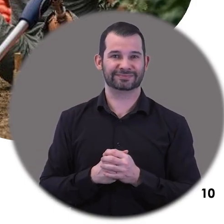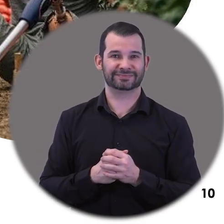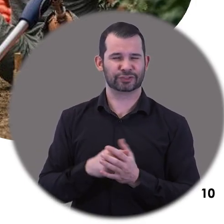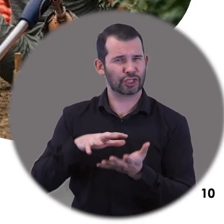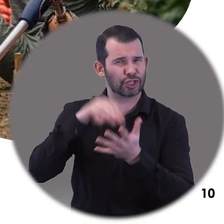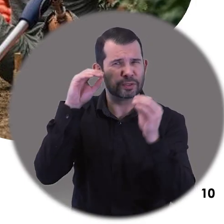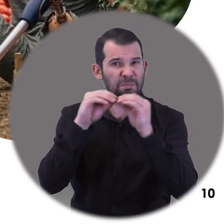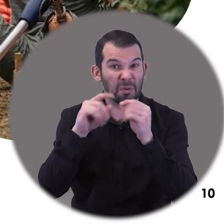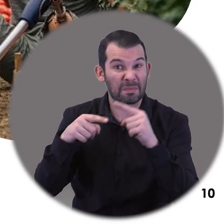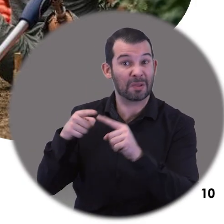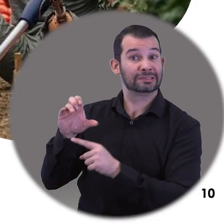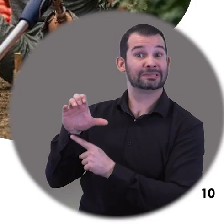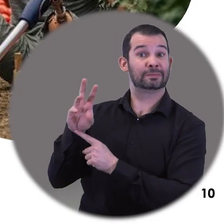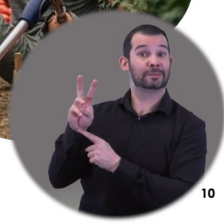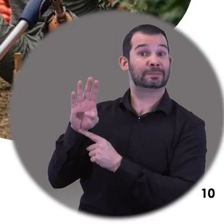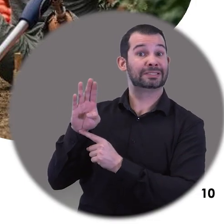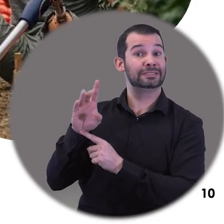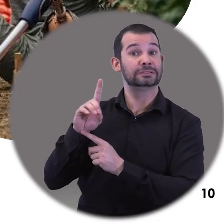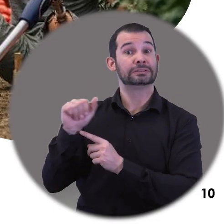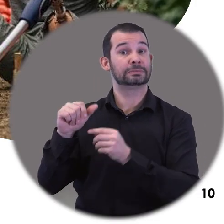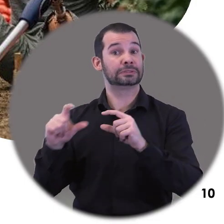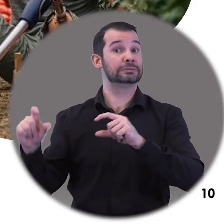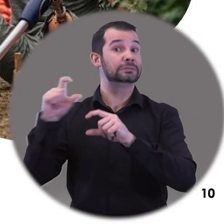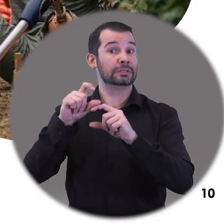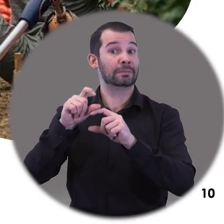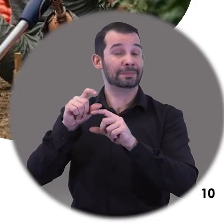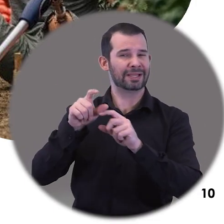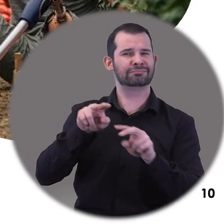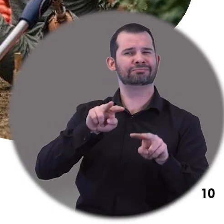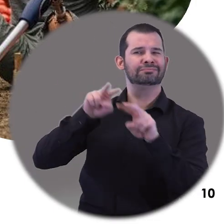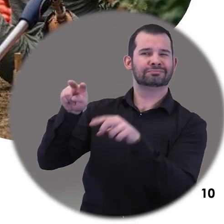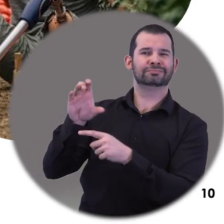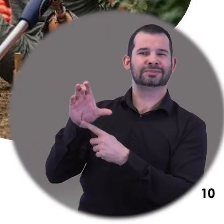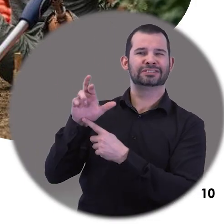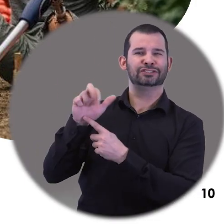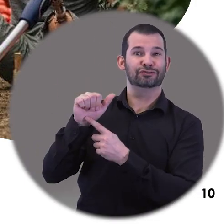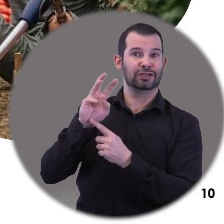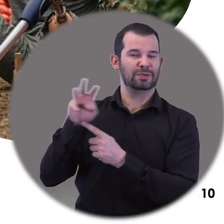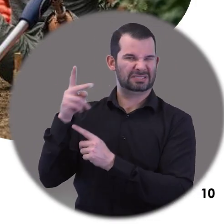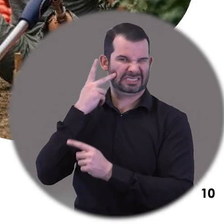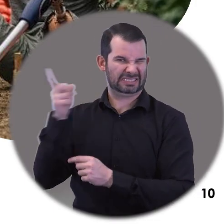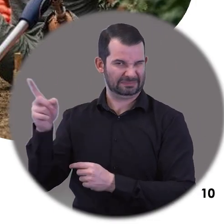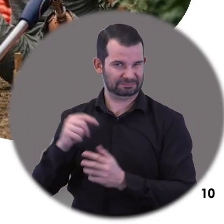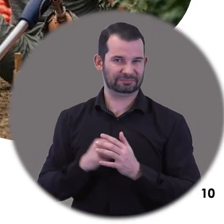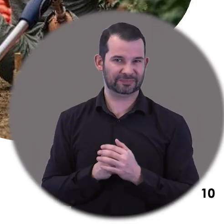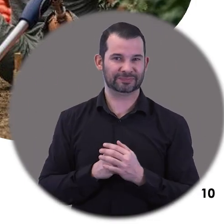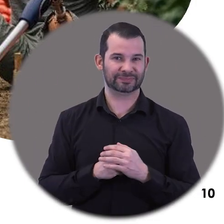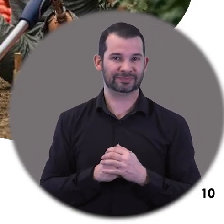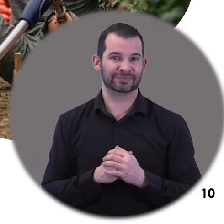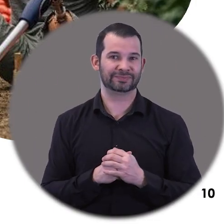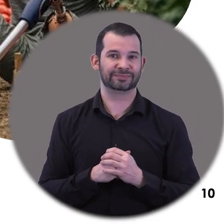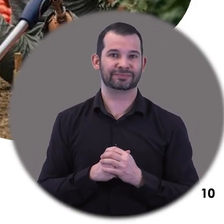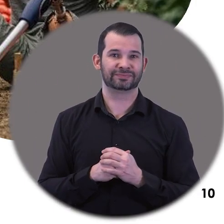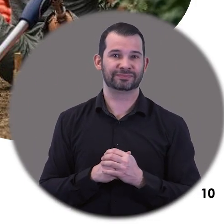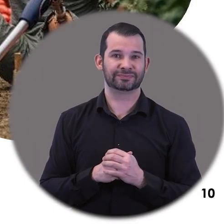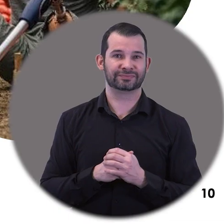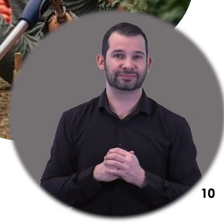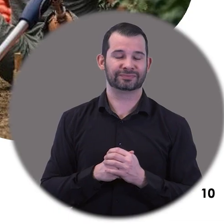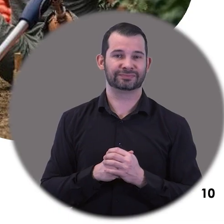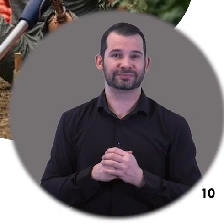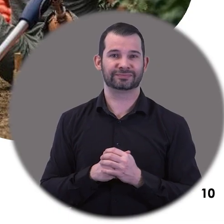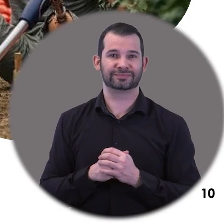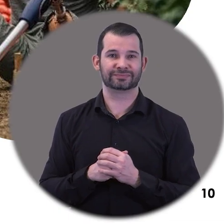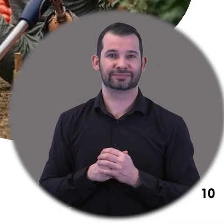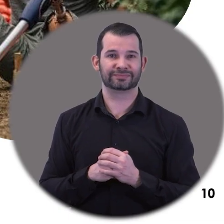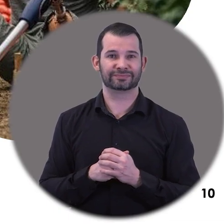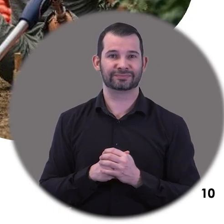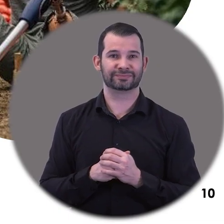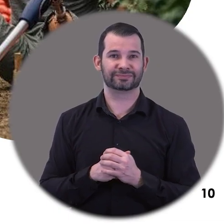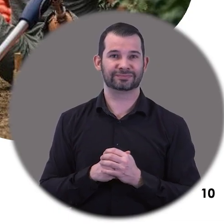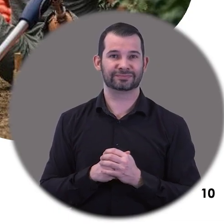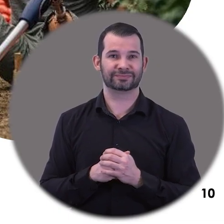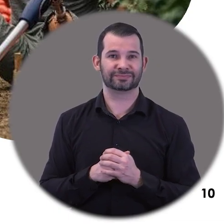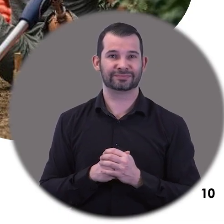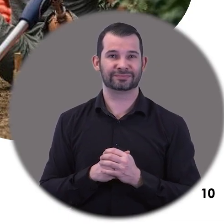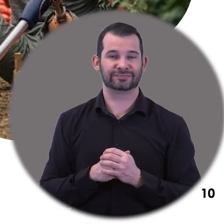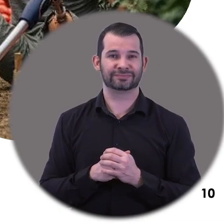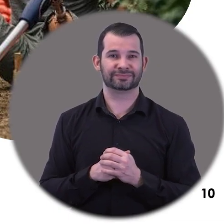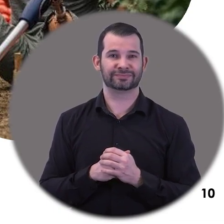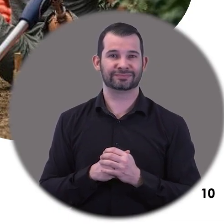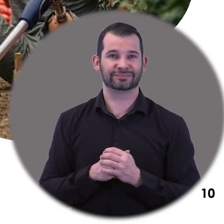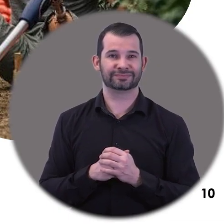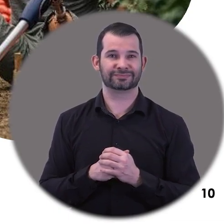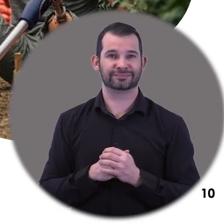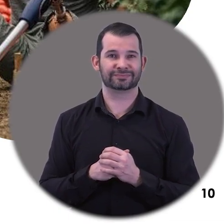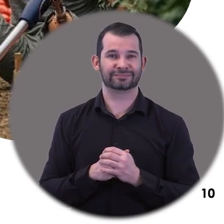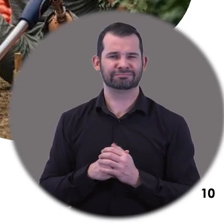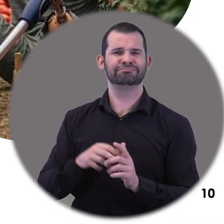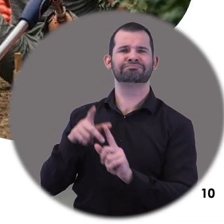To learn more about the CWB disability supplement, visit the CRA website.